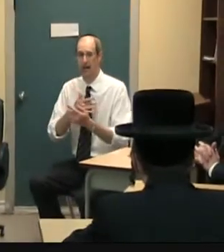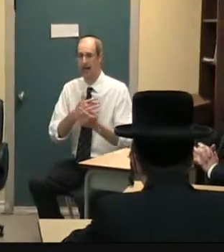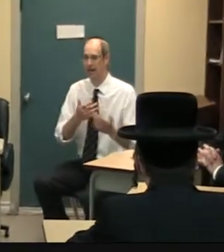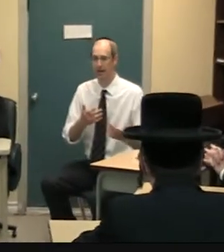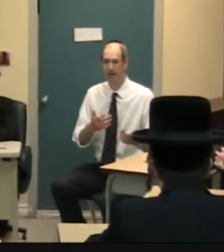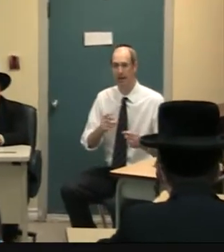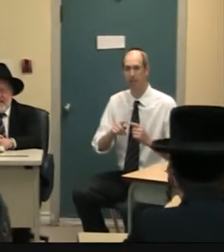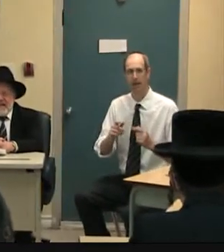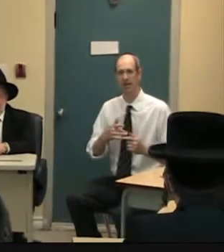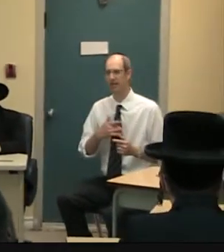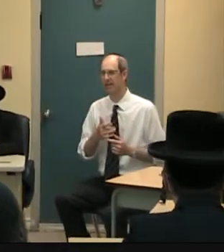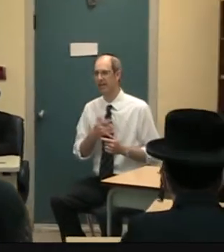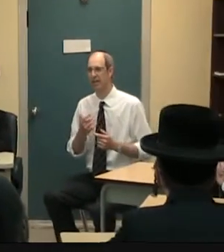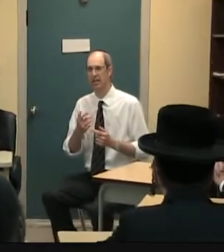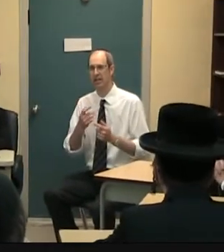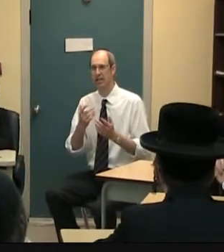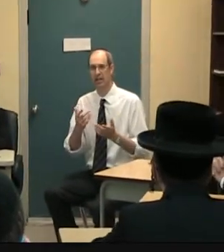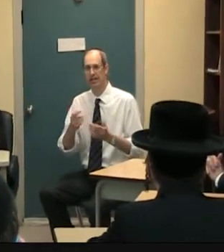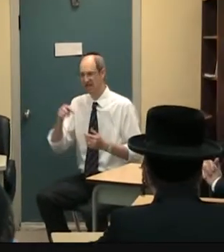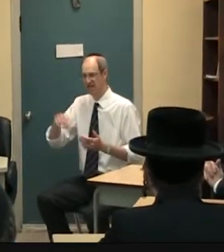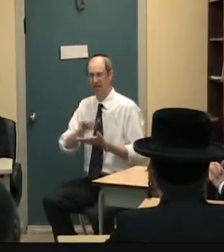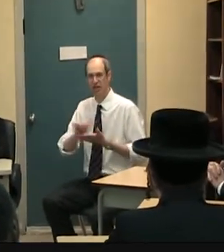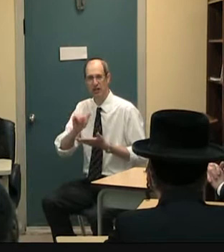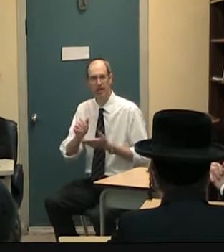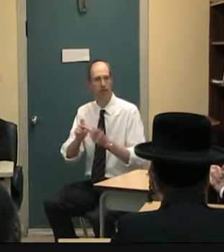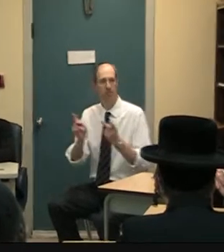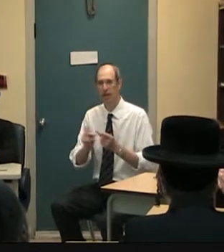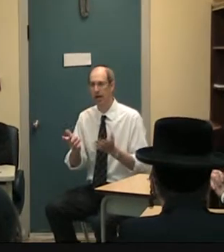have a feeling that i get is that this issue is a place for your friends